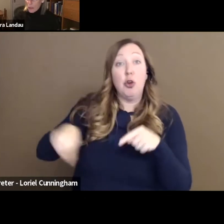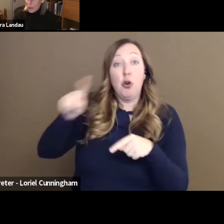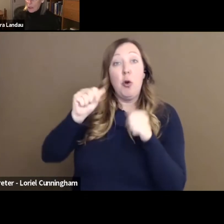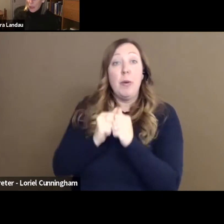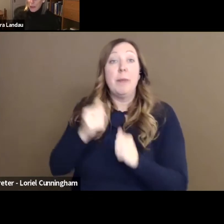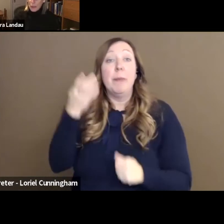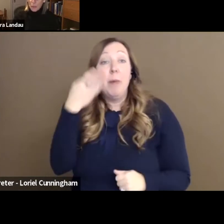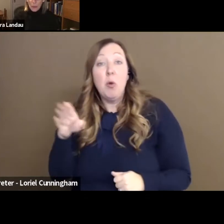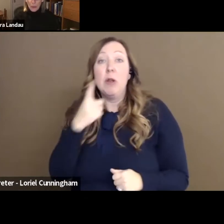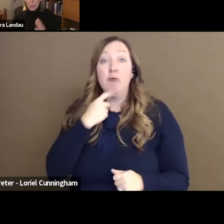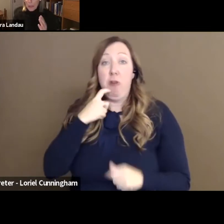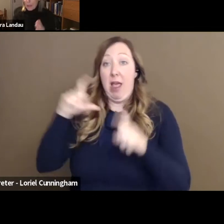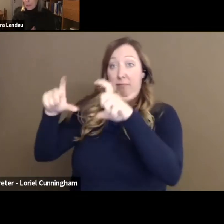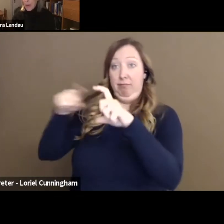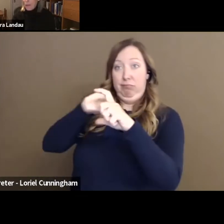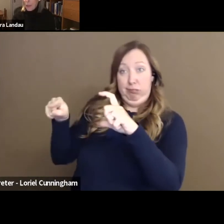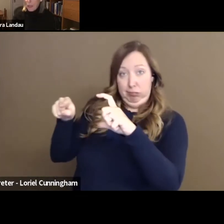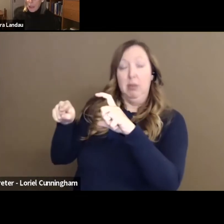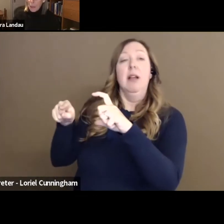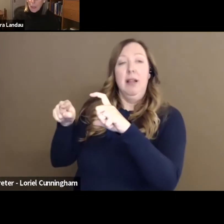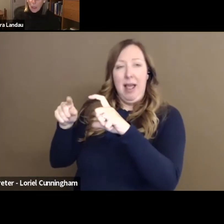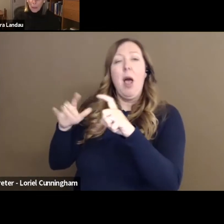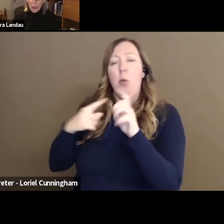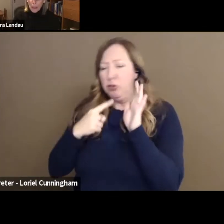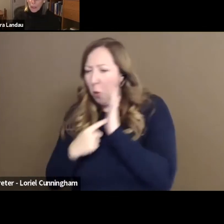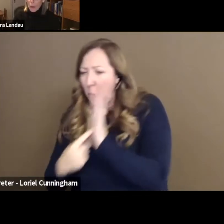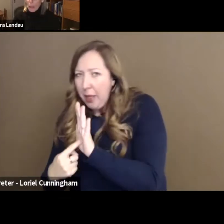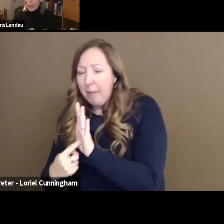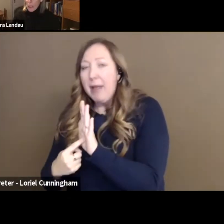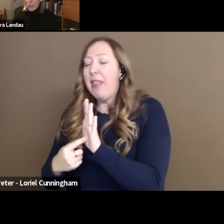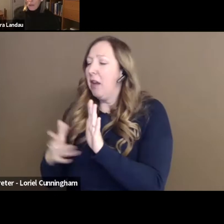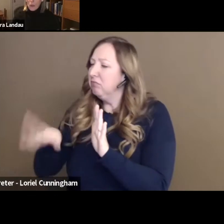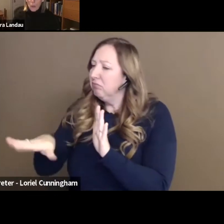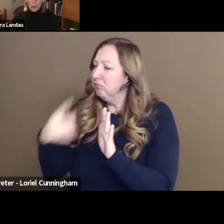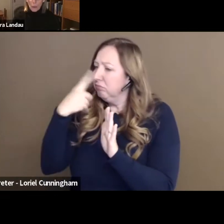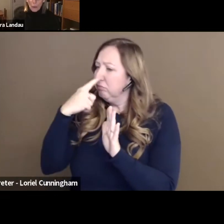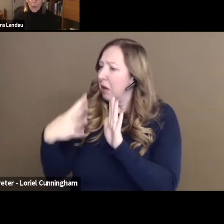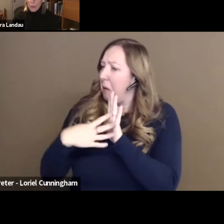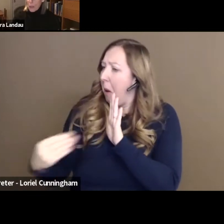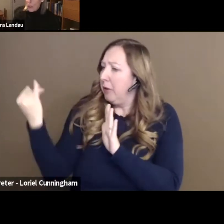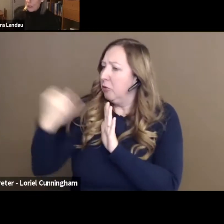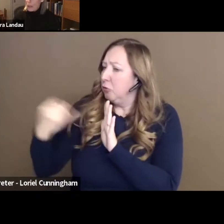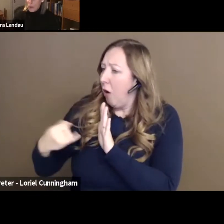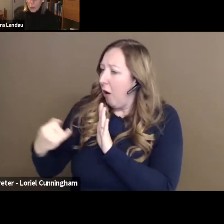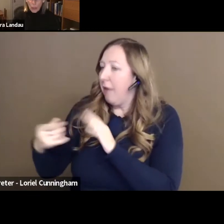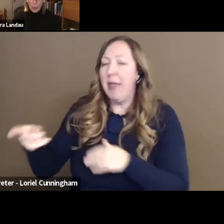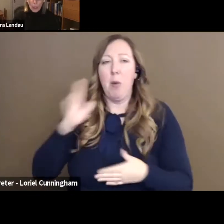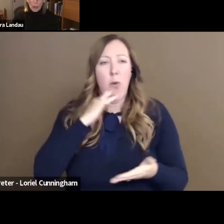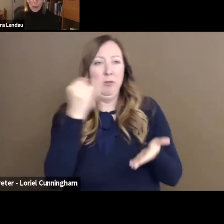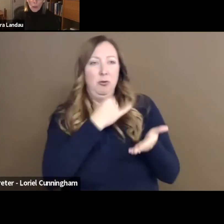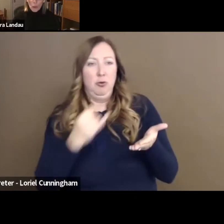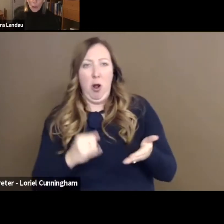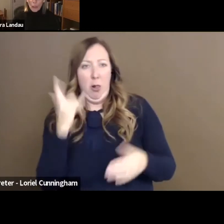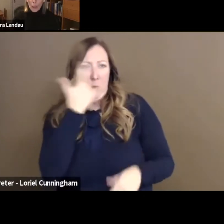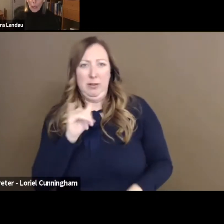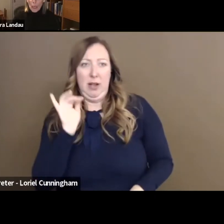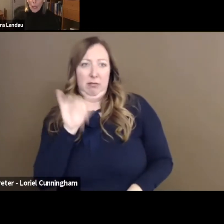and it's got the the piece bifurcated in the middle but the organization of the spatial properties is is really